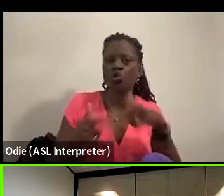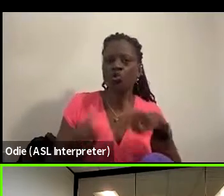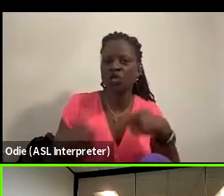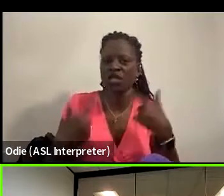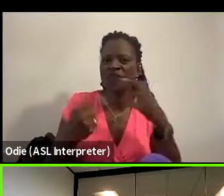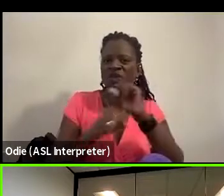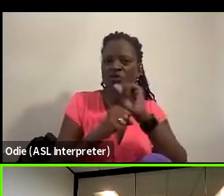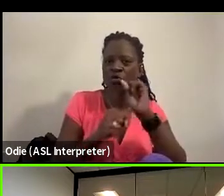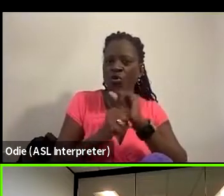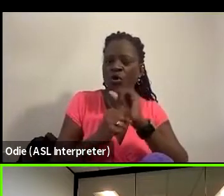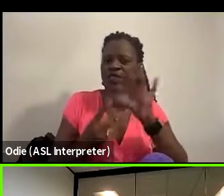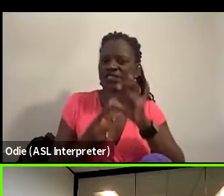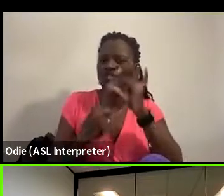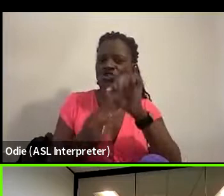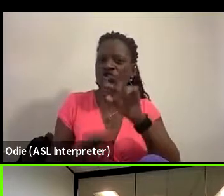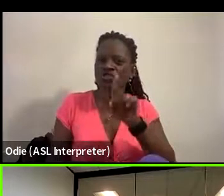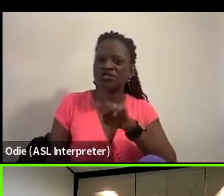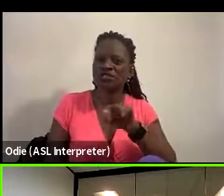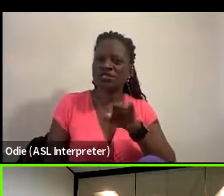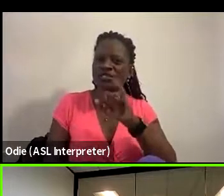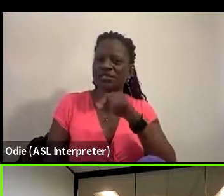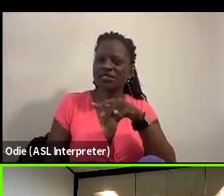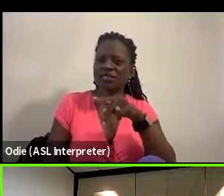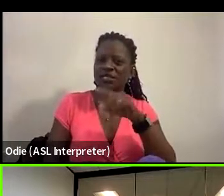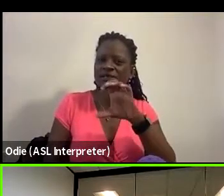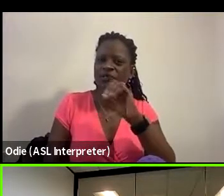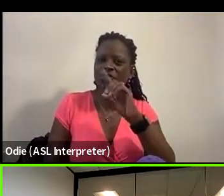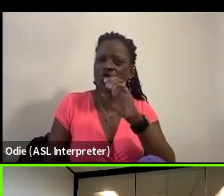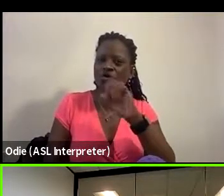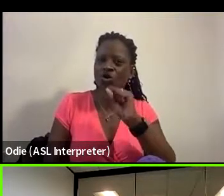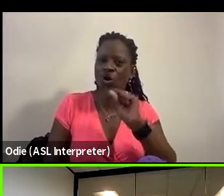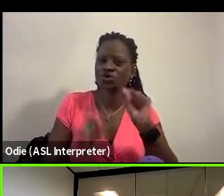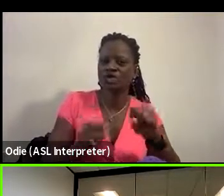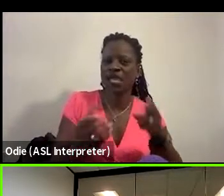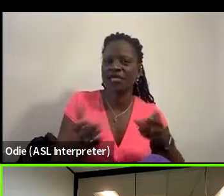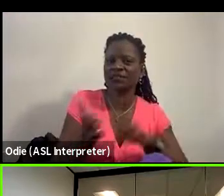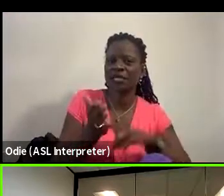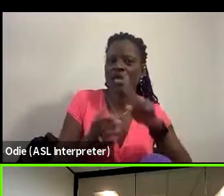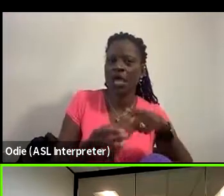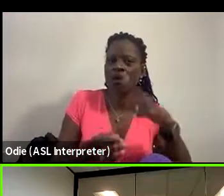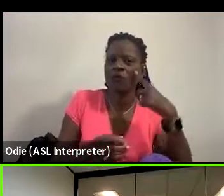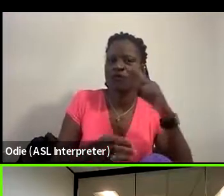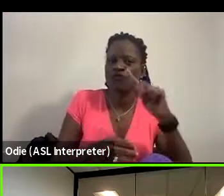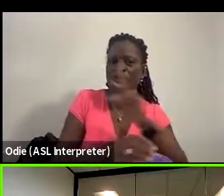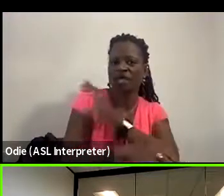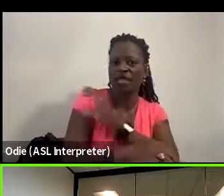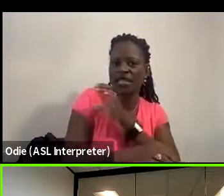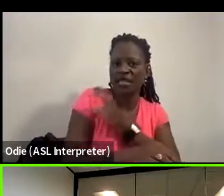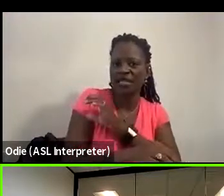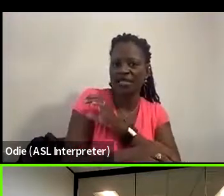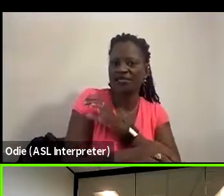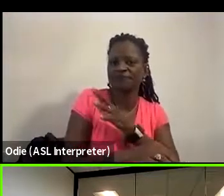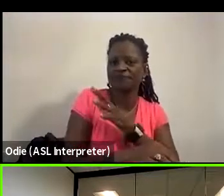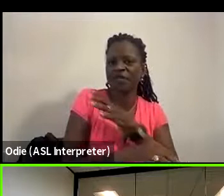codes in a certain county can sign up for those clinics, for example. So we. I hate to use the word protect, but